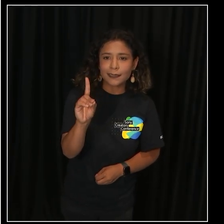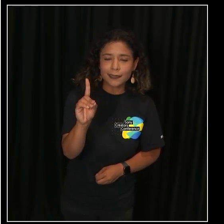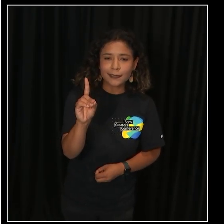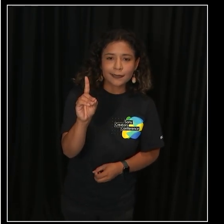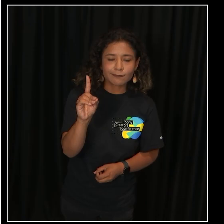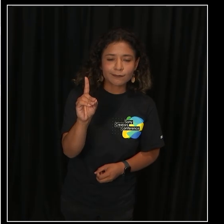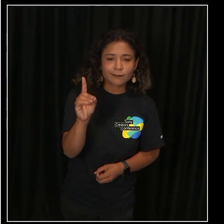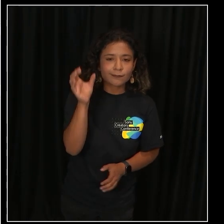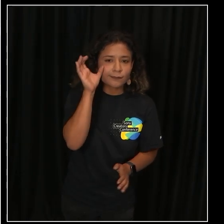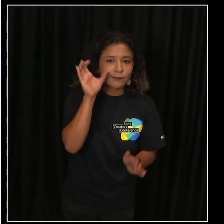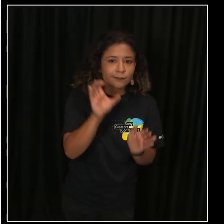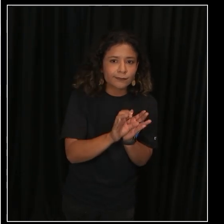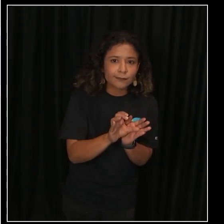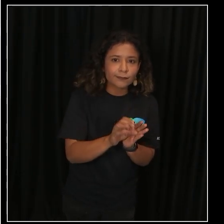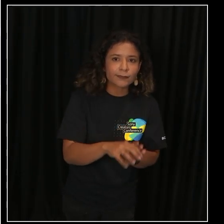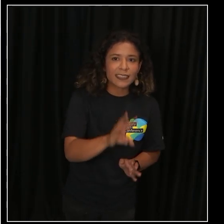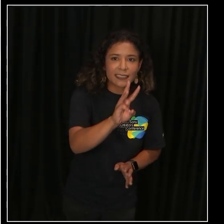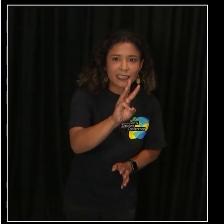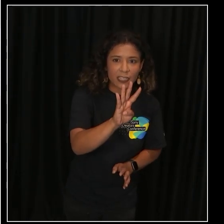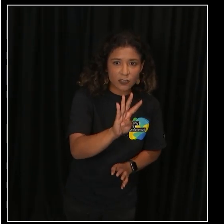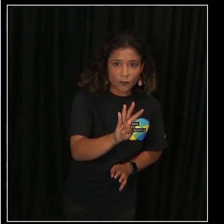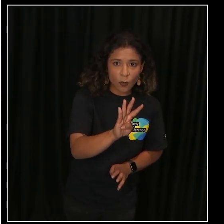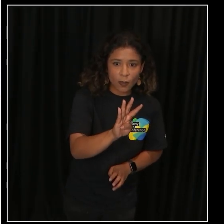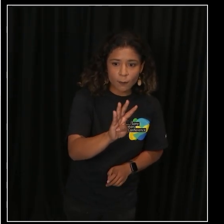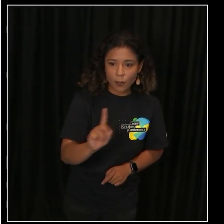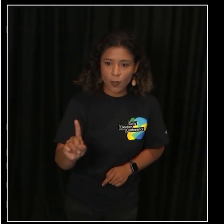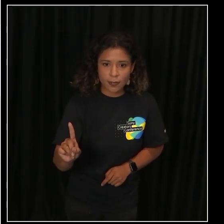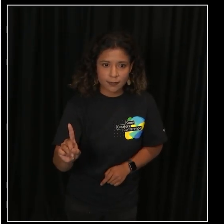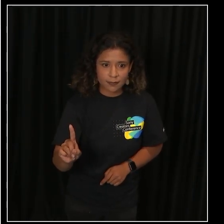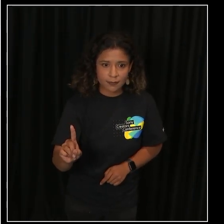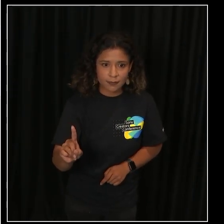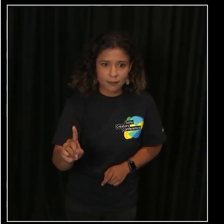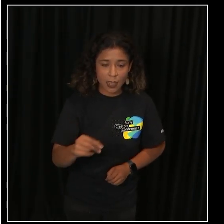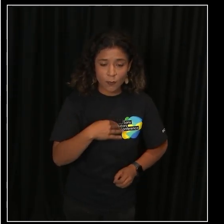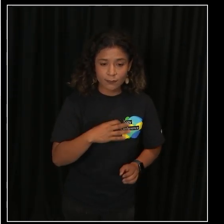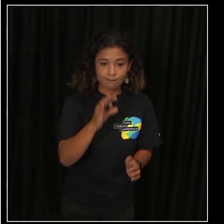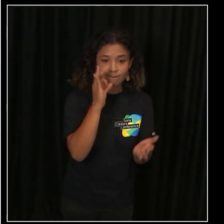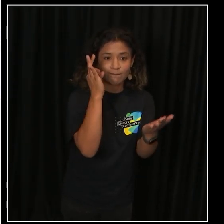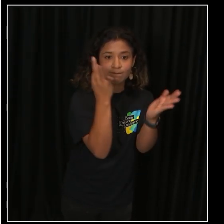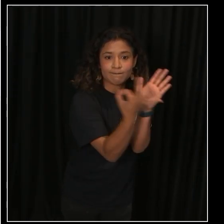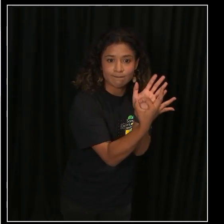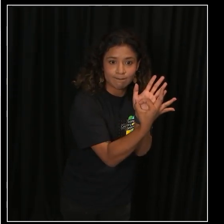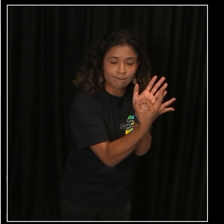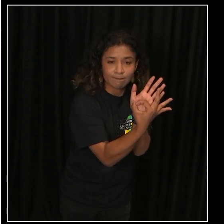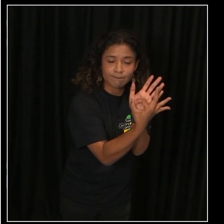64 by one by one, and we map it to a segment of the ray.